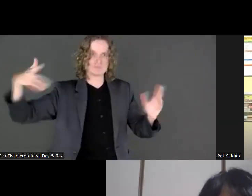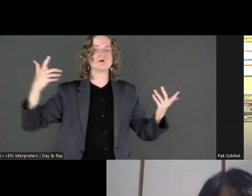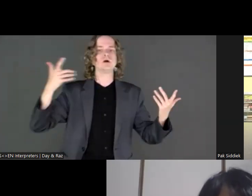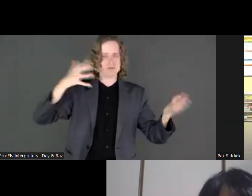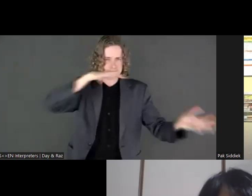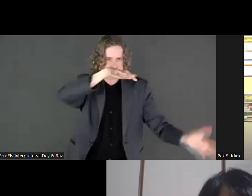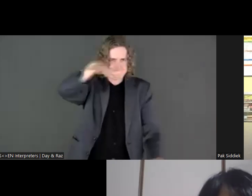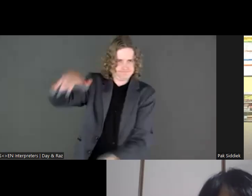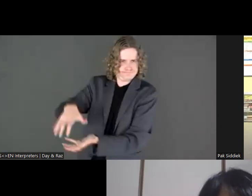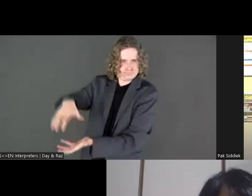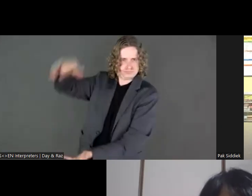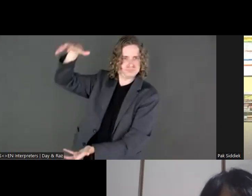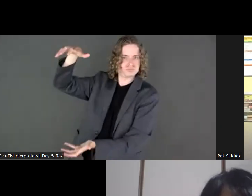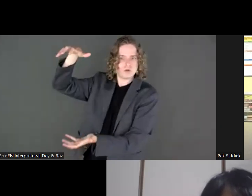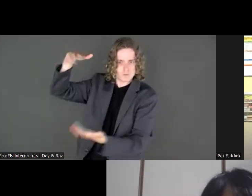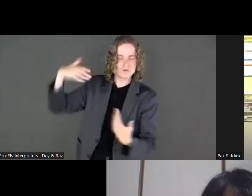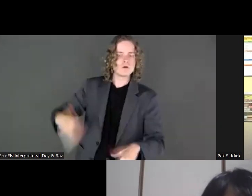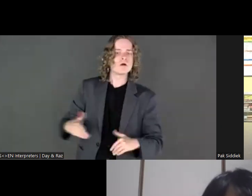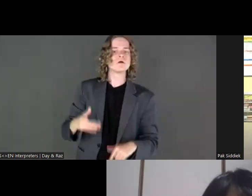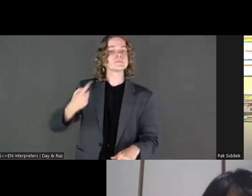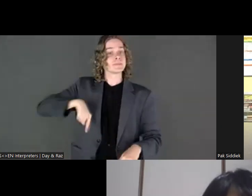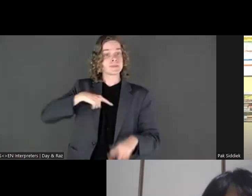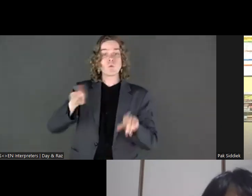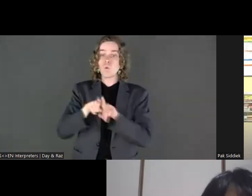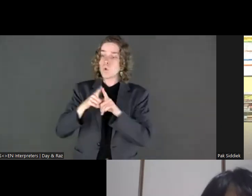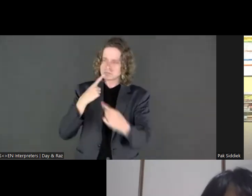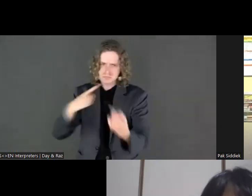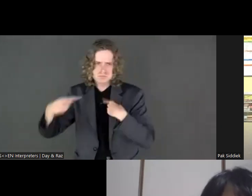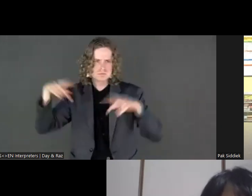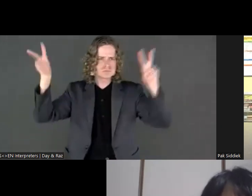disabilities in the decision making processes, especially when we are talking about the